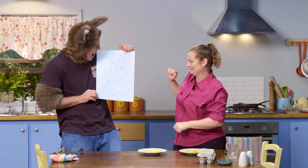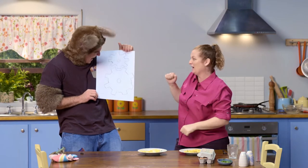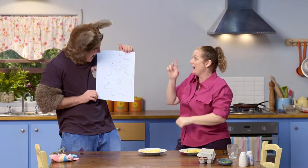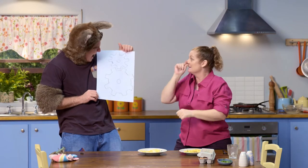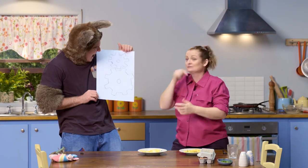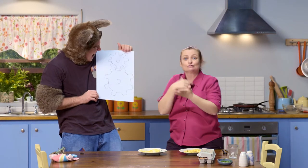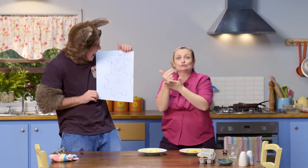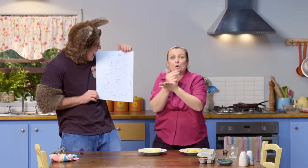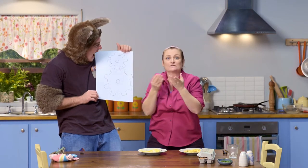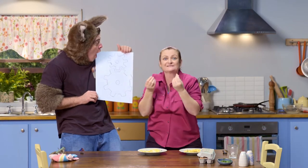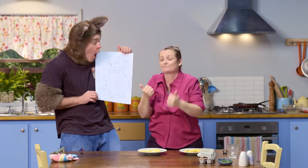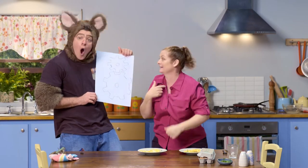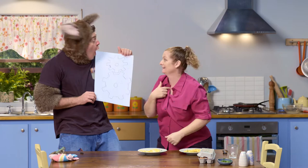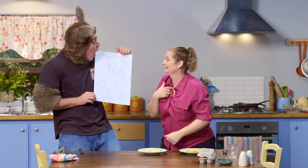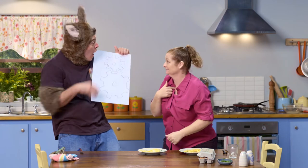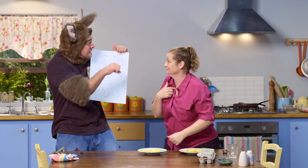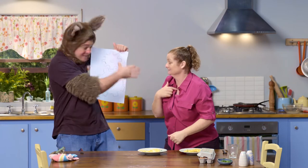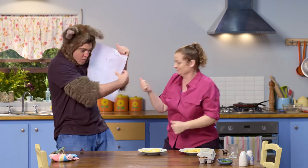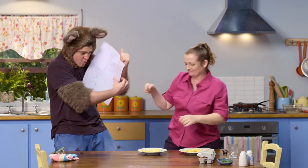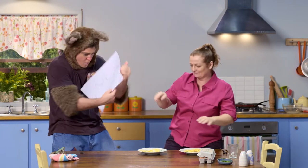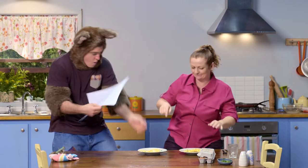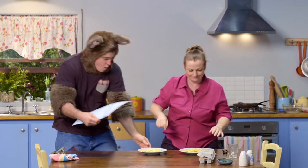Yep. Can I add something to it? Oh, yes.